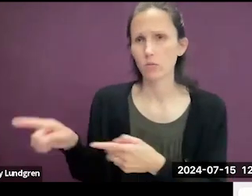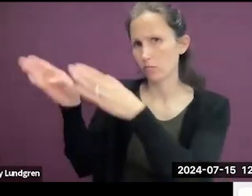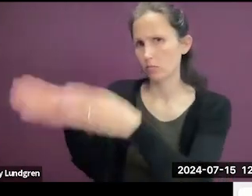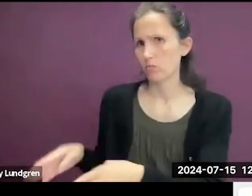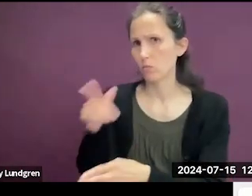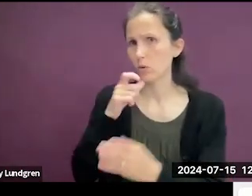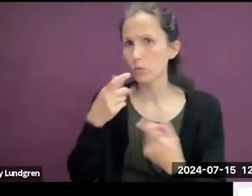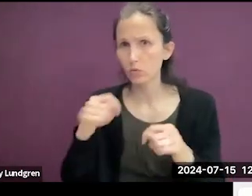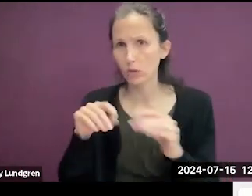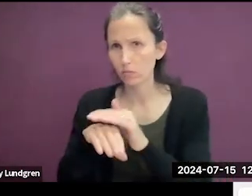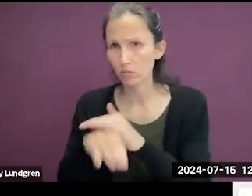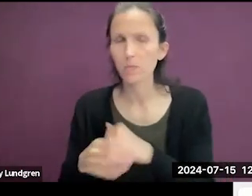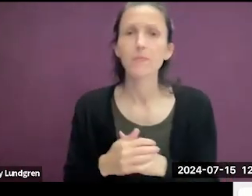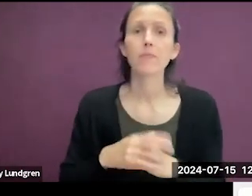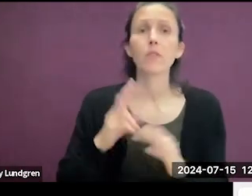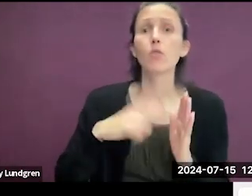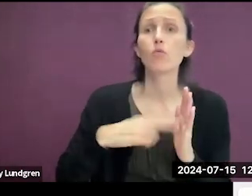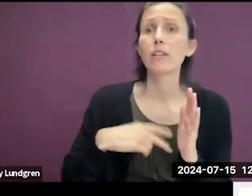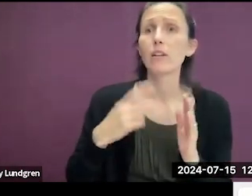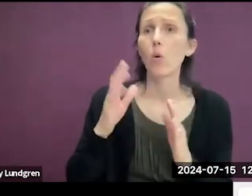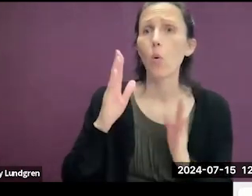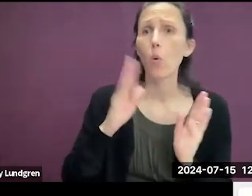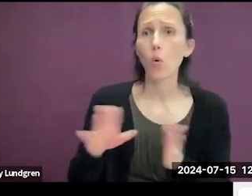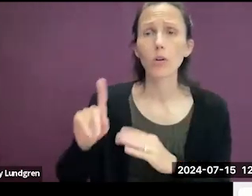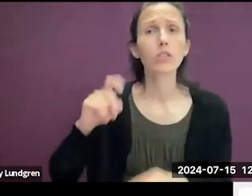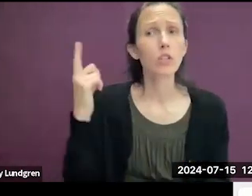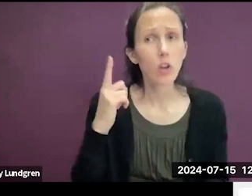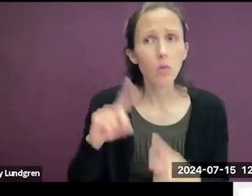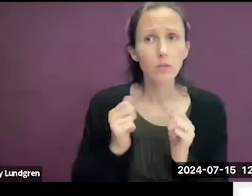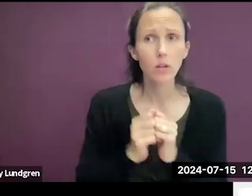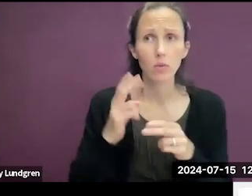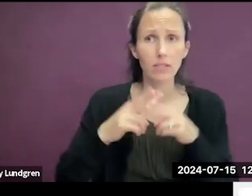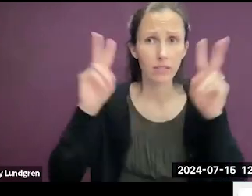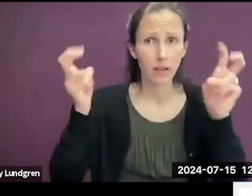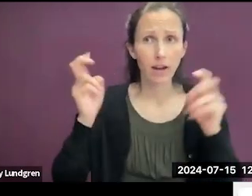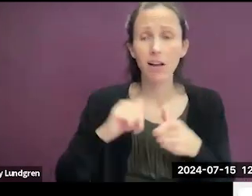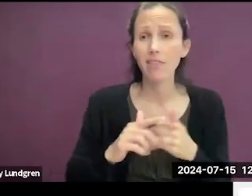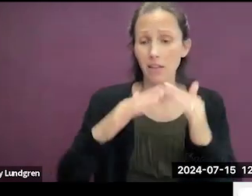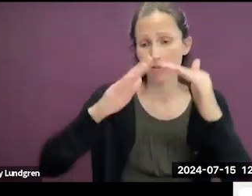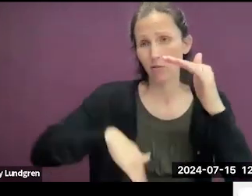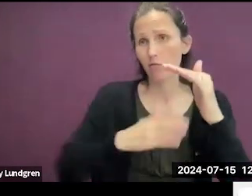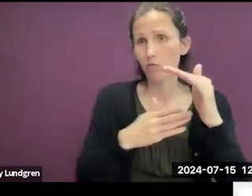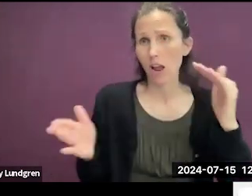The reading order should always begin with a title, and then the rest is kind of up to you. So think about how you want someone